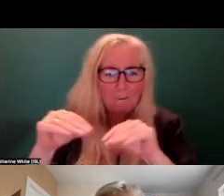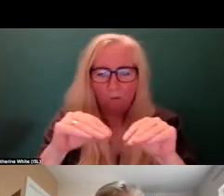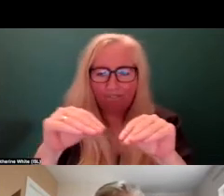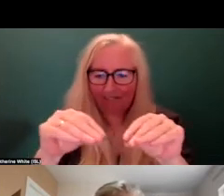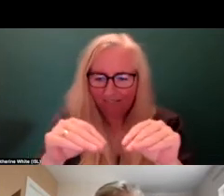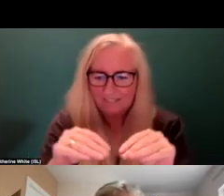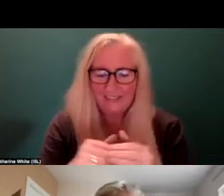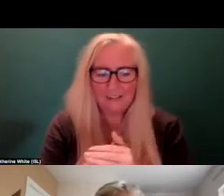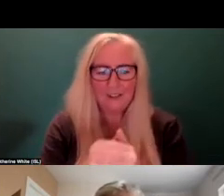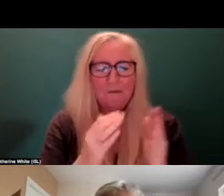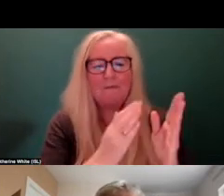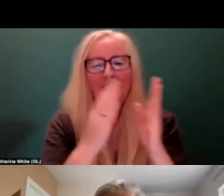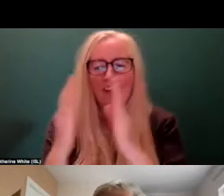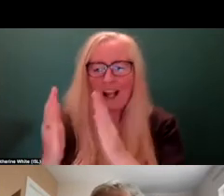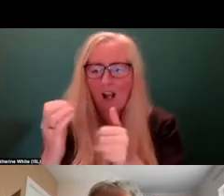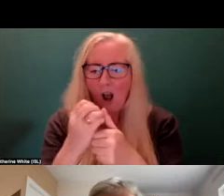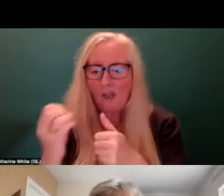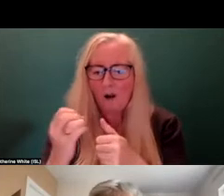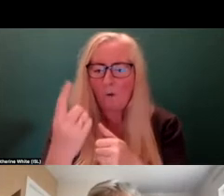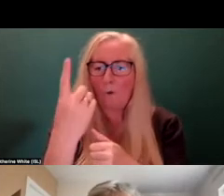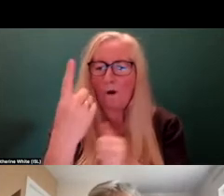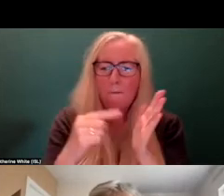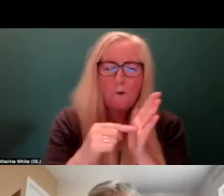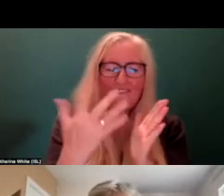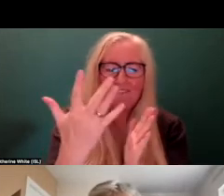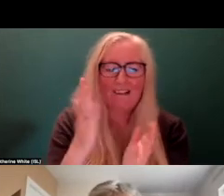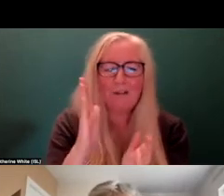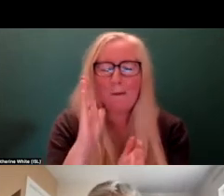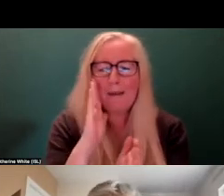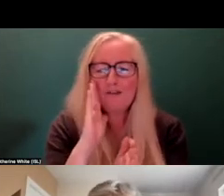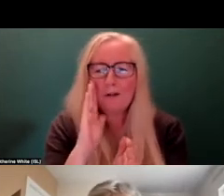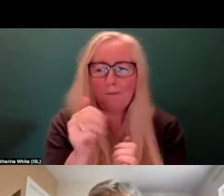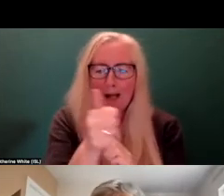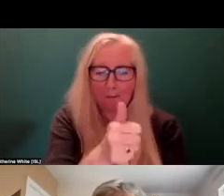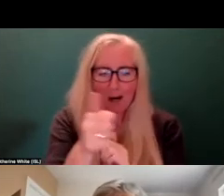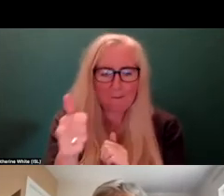So the other kind of thing here is the role of one and a half bedroom